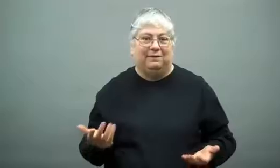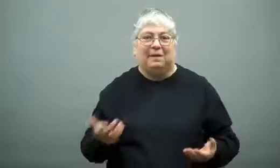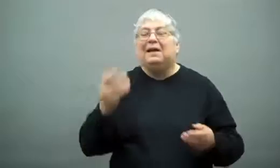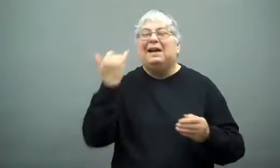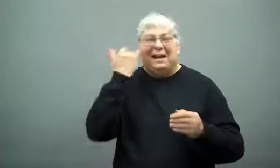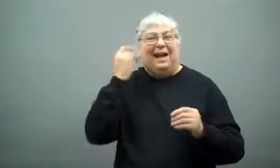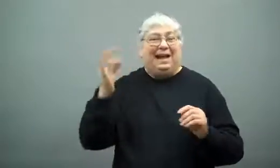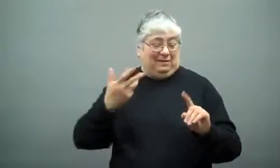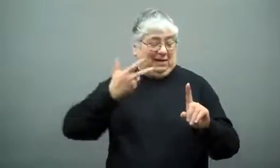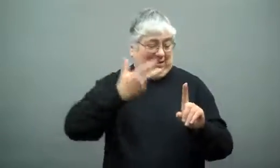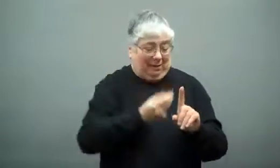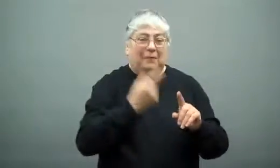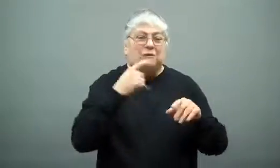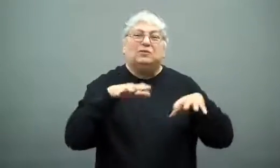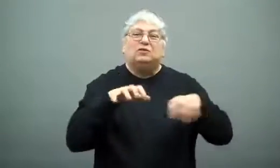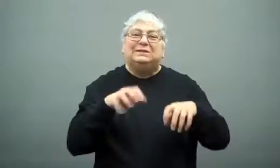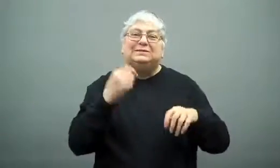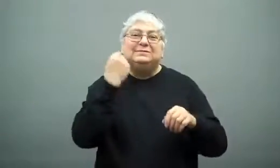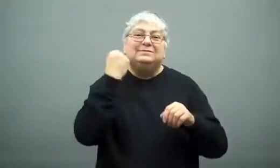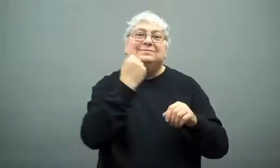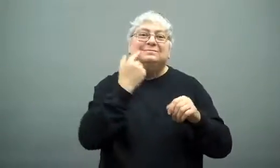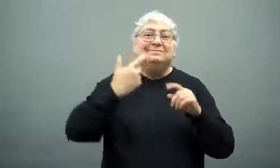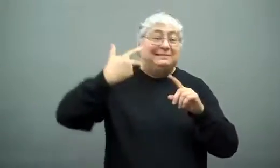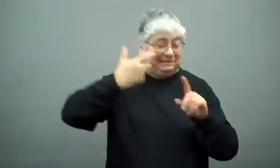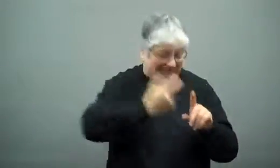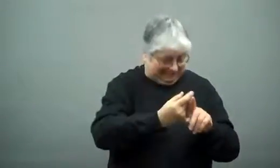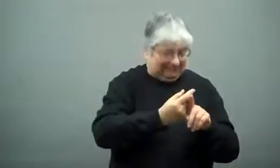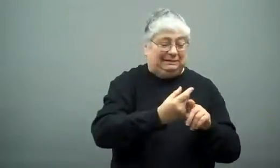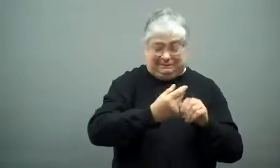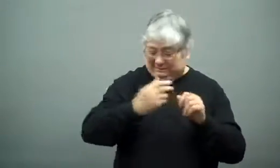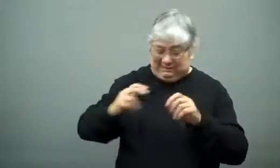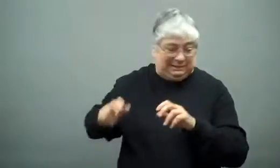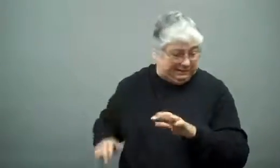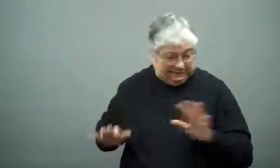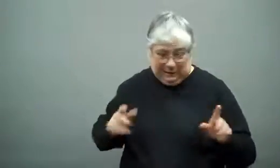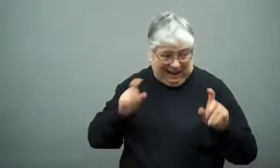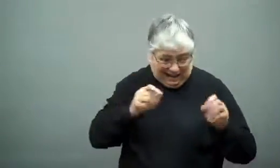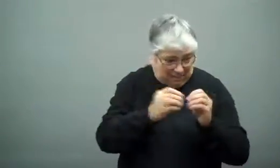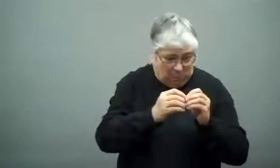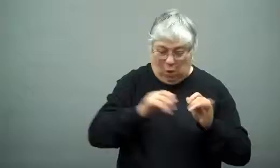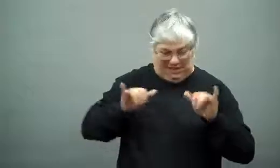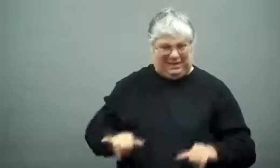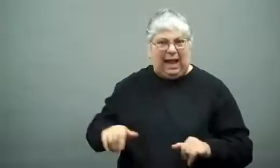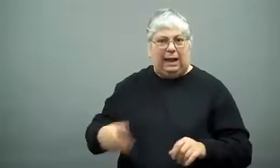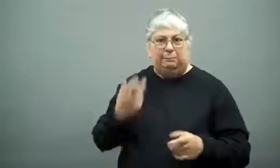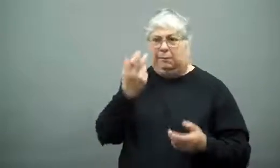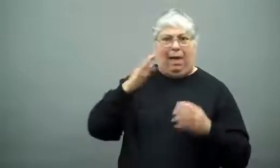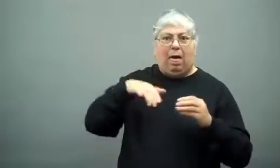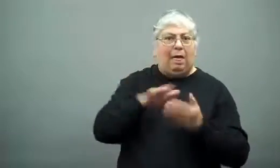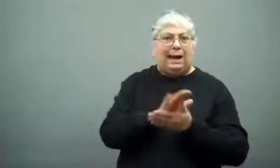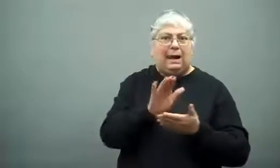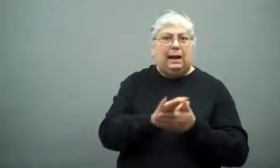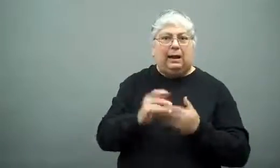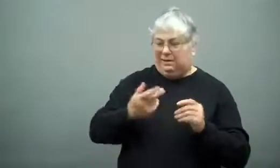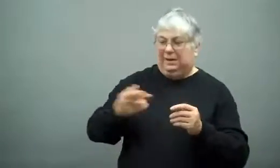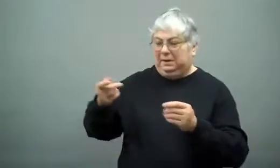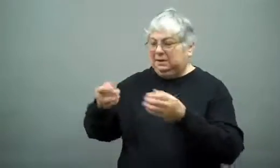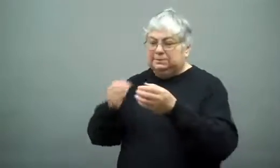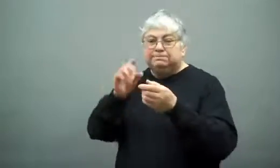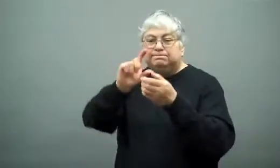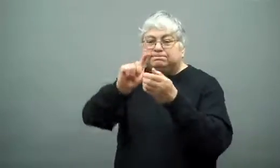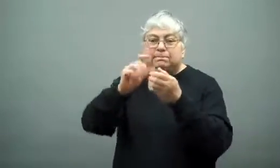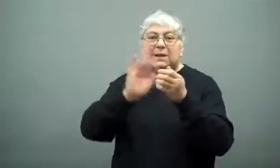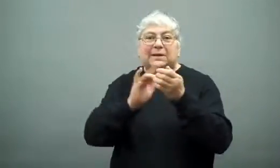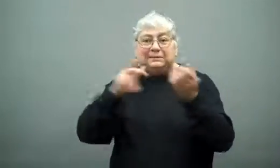After using a needle to administer anesthesia, if more was needed,